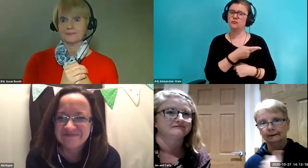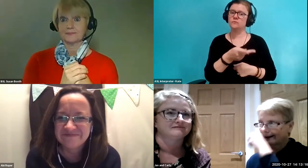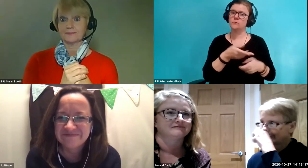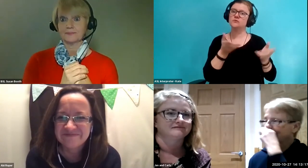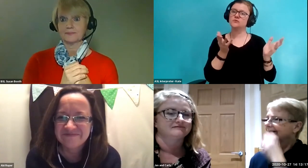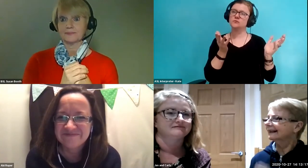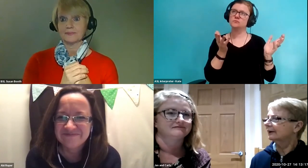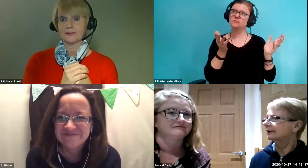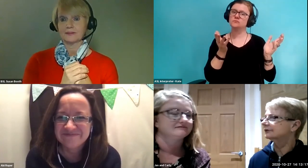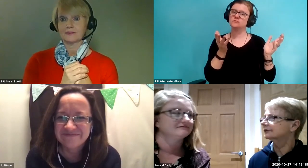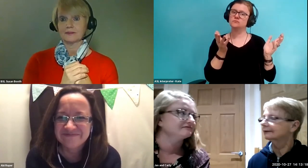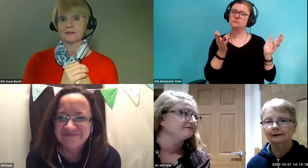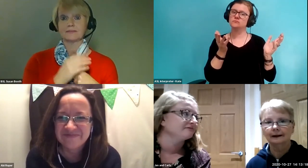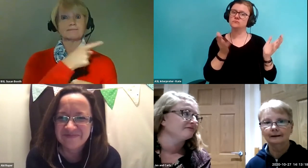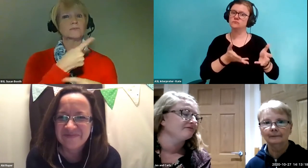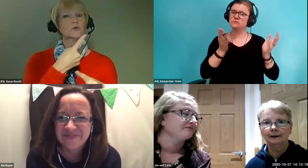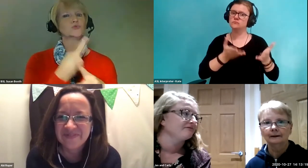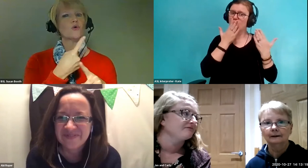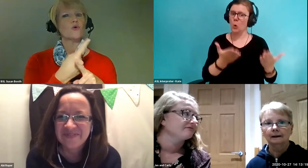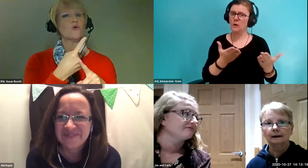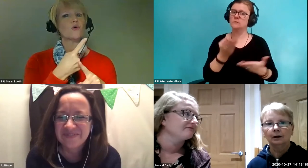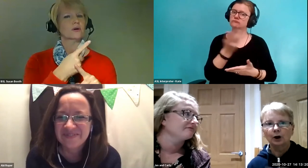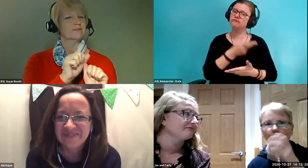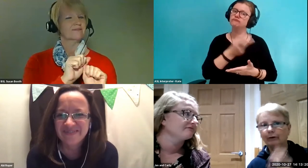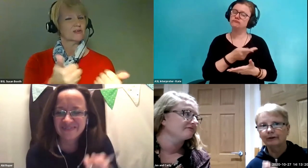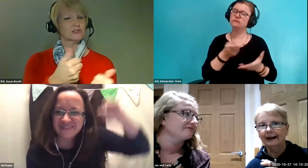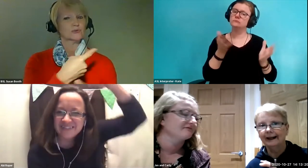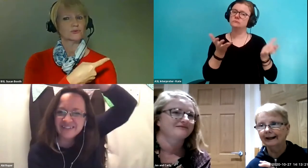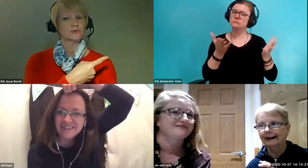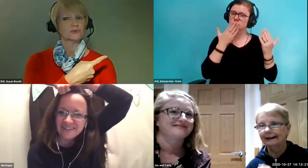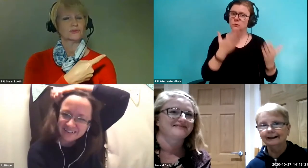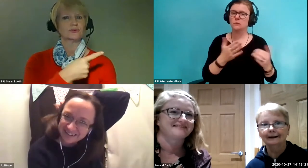yeah very good and coffee yeah it's right amazing